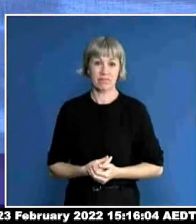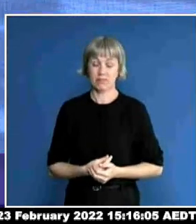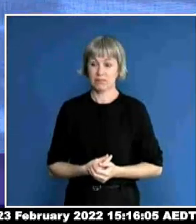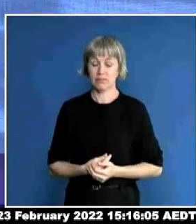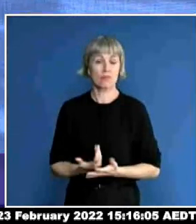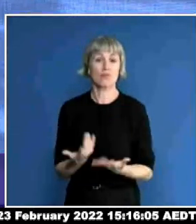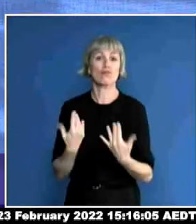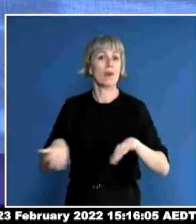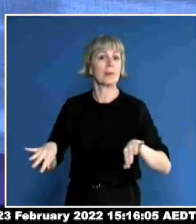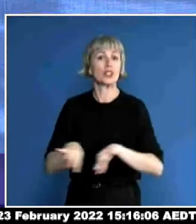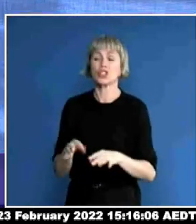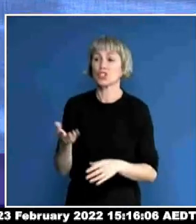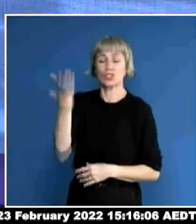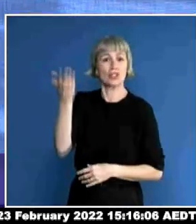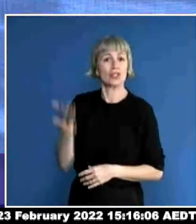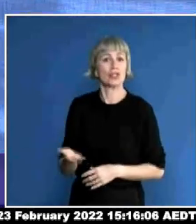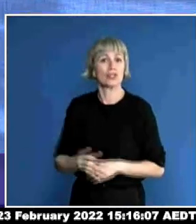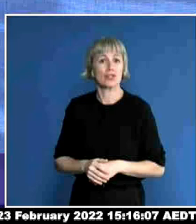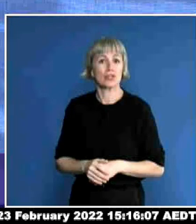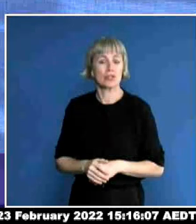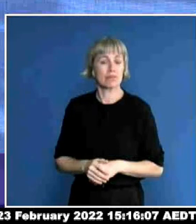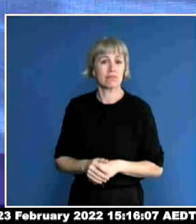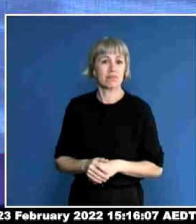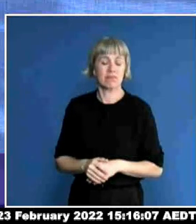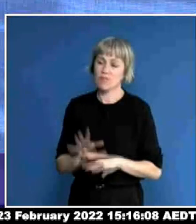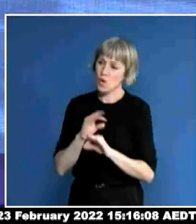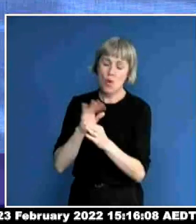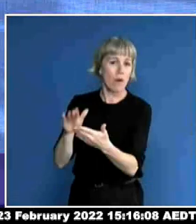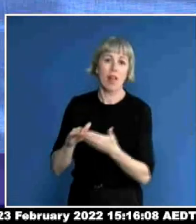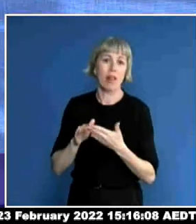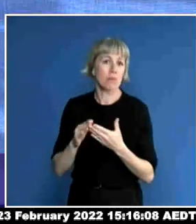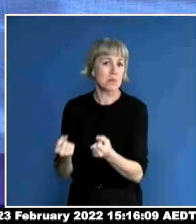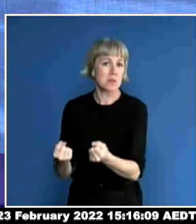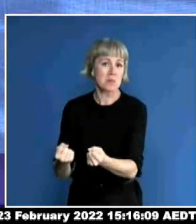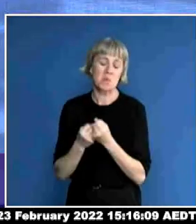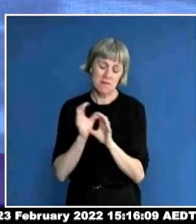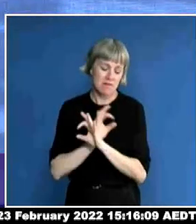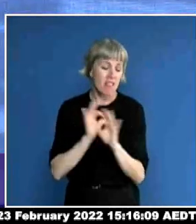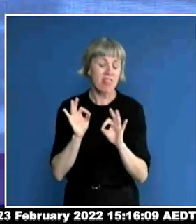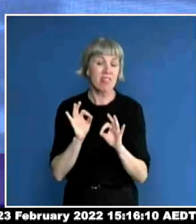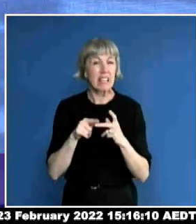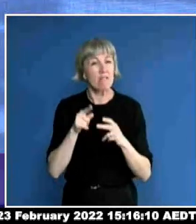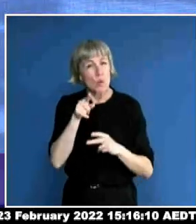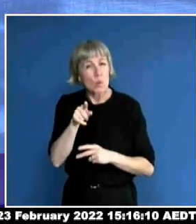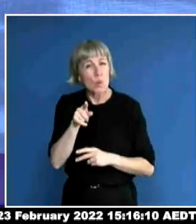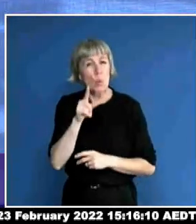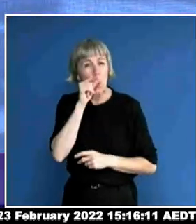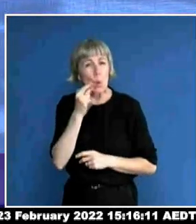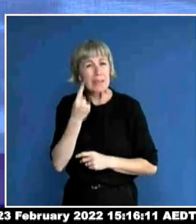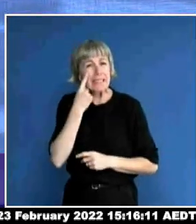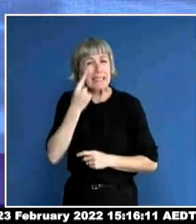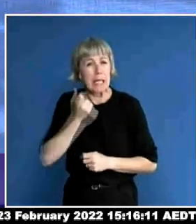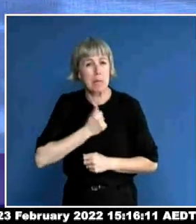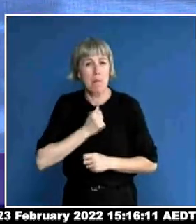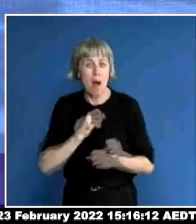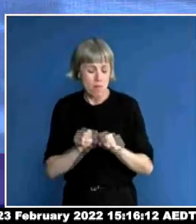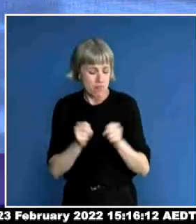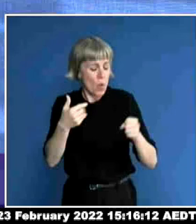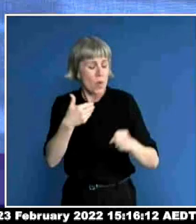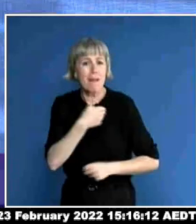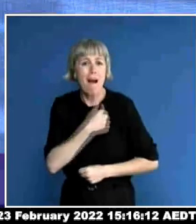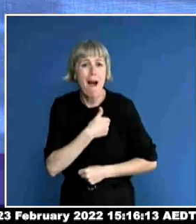inside. If you could see my mind, my broken heart, my broken life - there is no way I